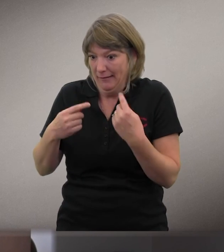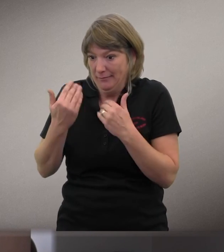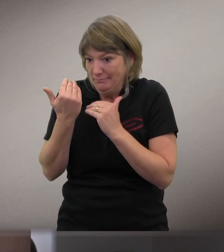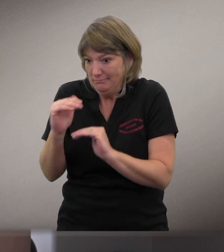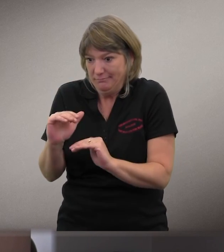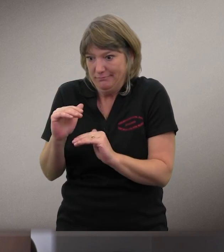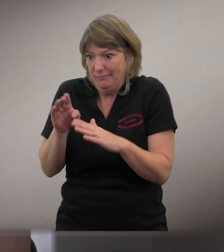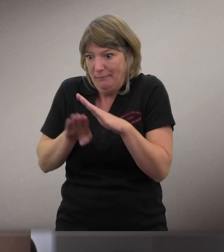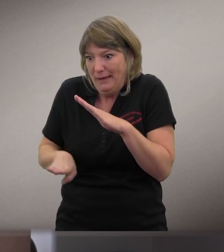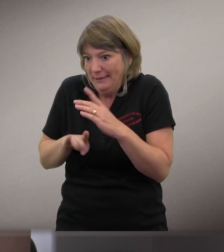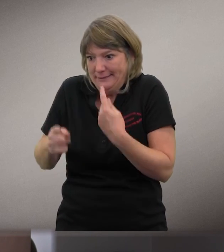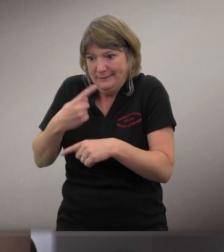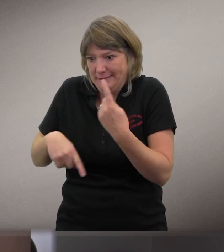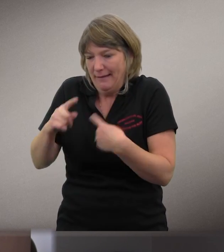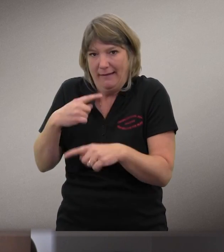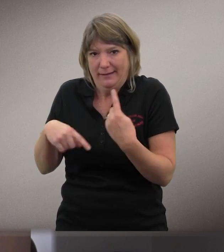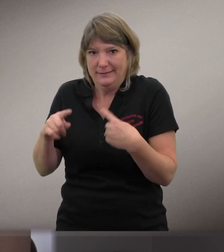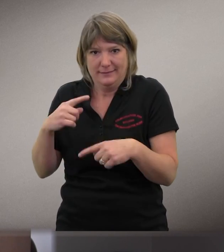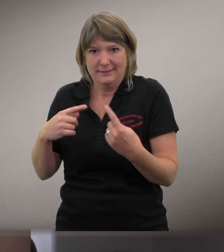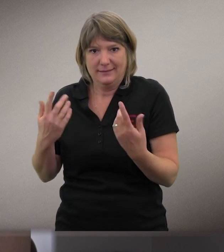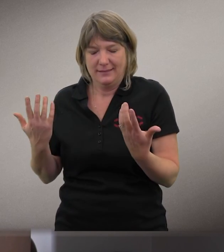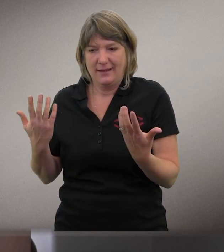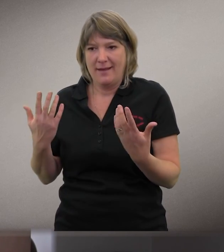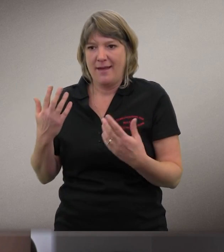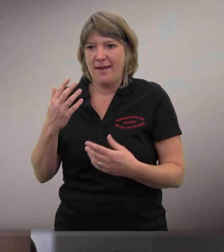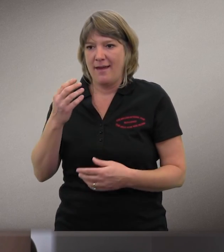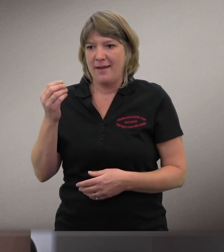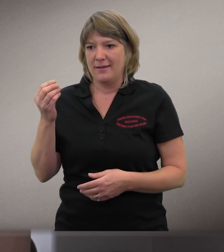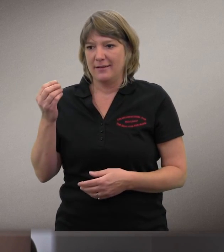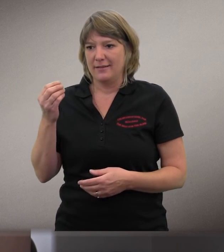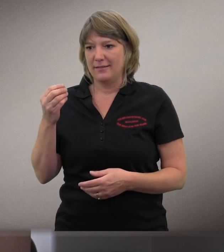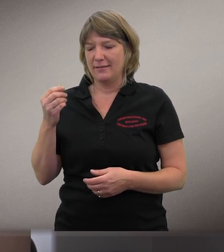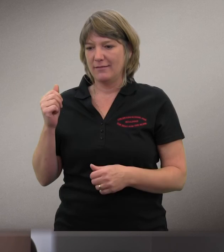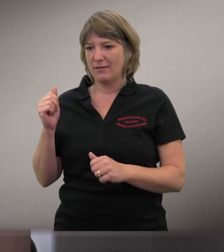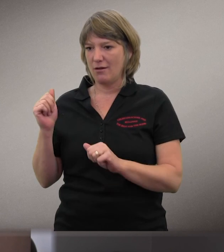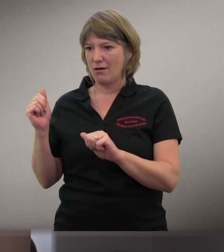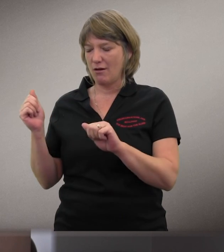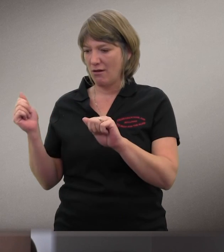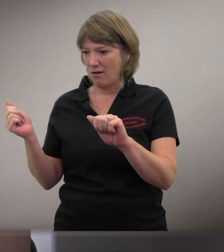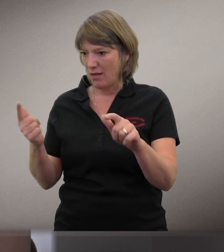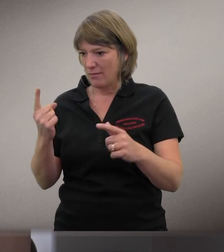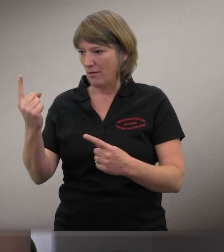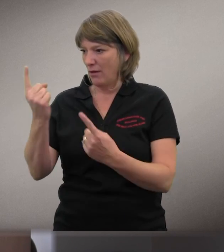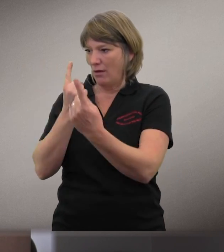I knew a few of the basic signs. Everyone came up to me,